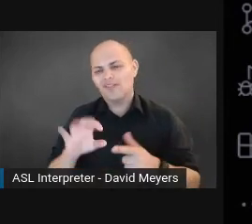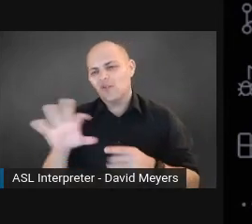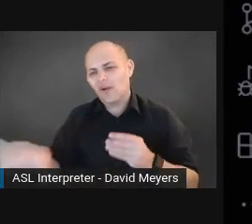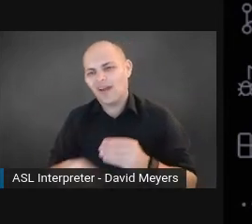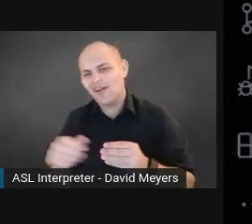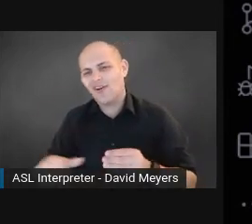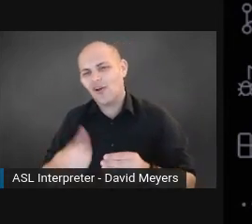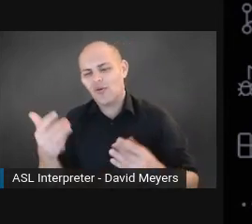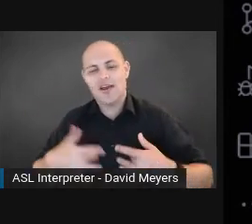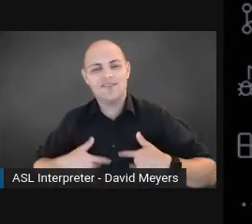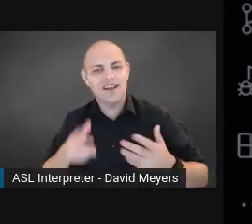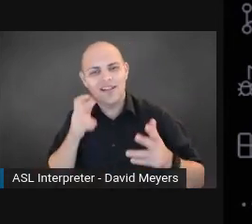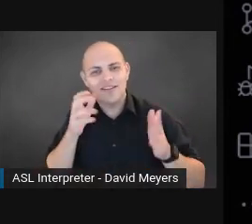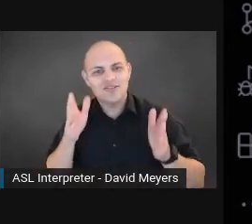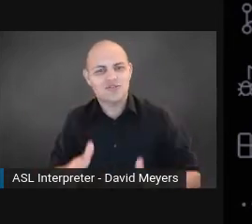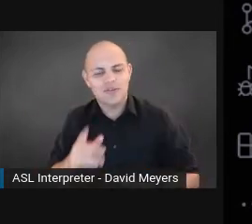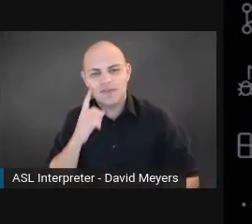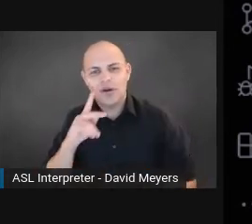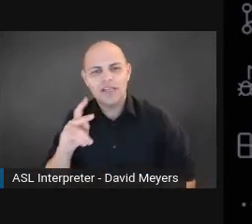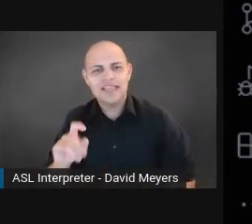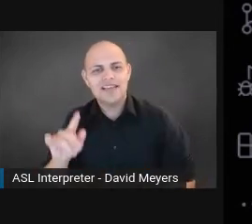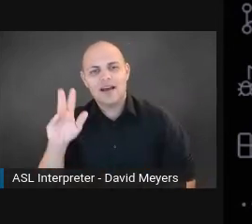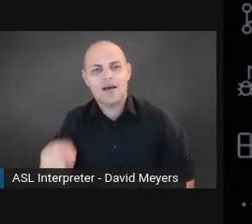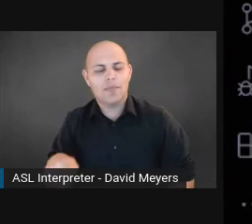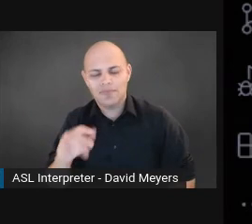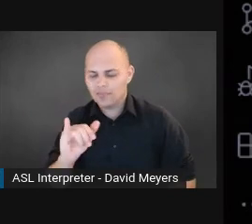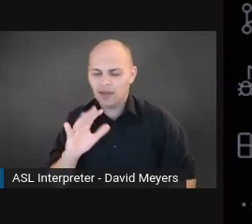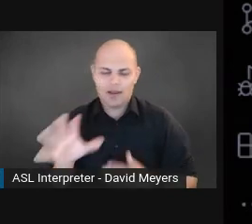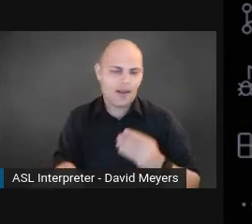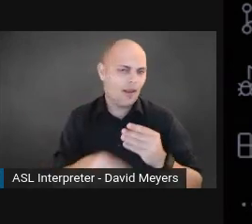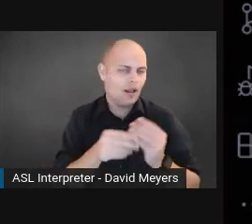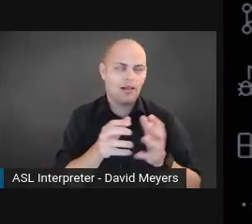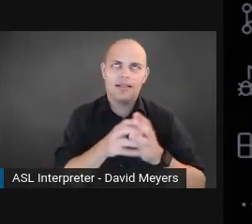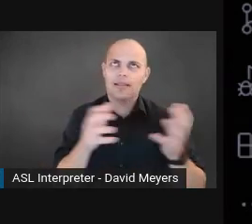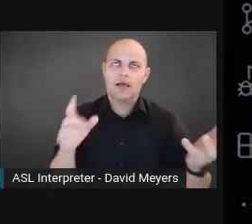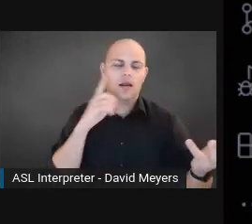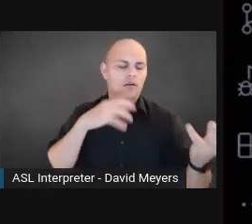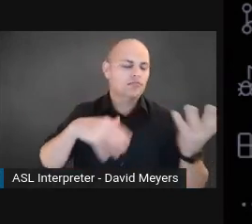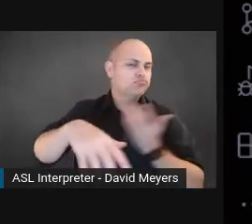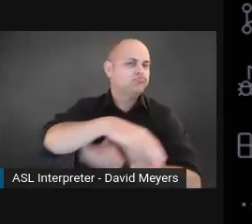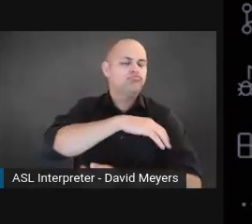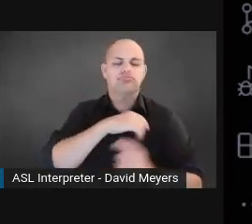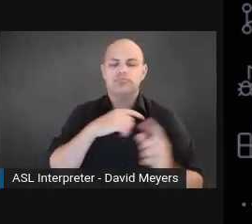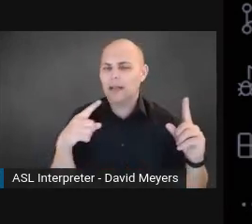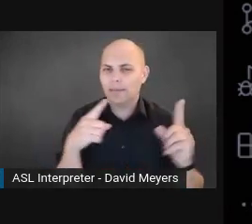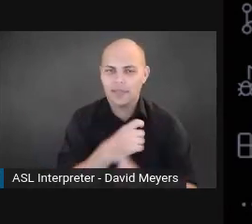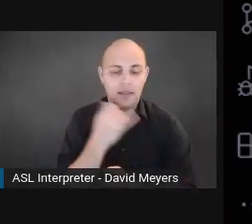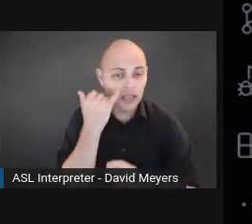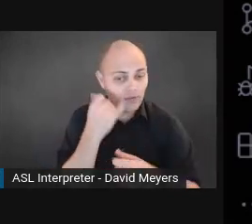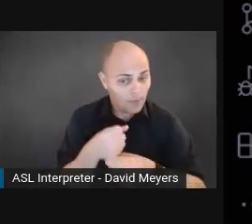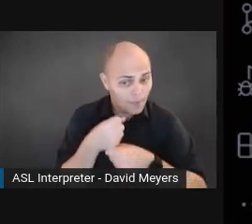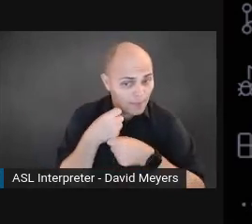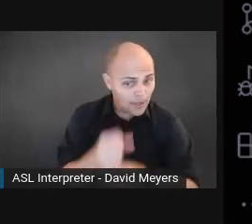if they pressed the spacebar, which adds a lot more complexity. If you make it a button, you get all of that for free.